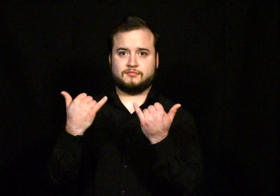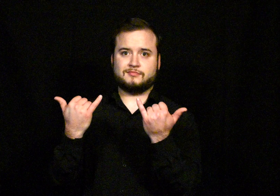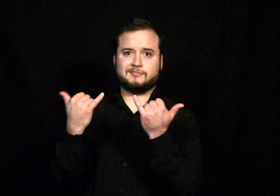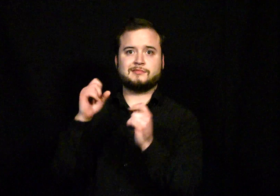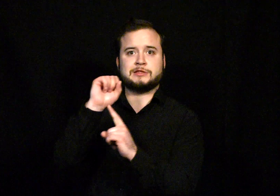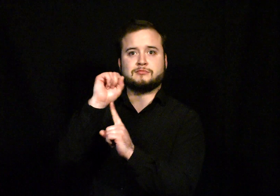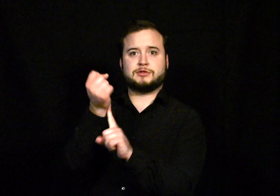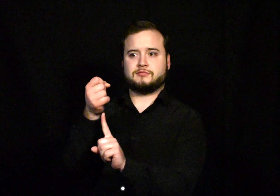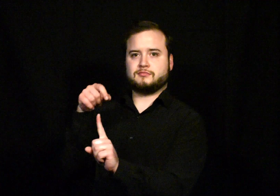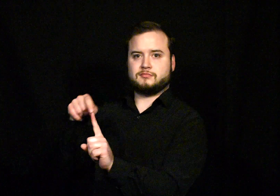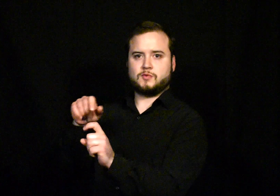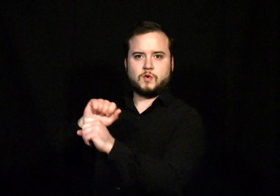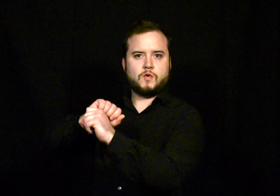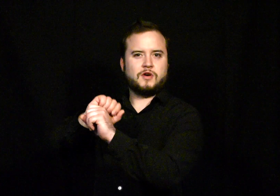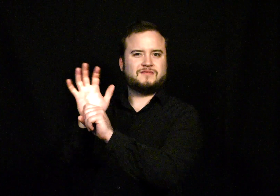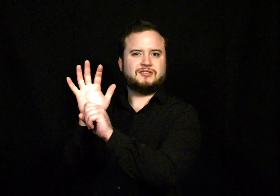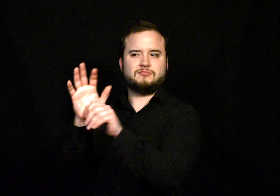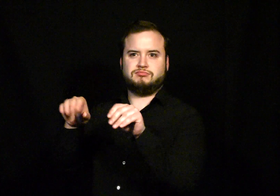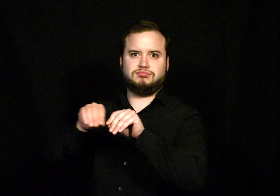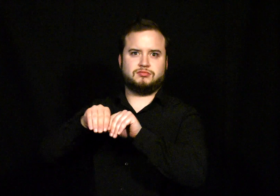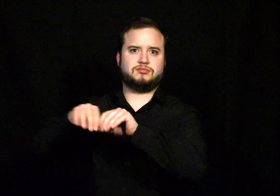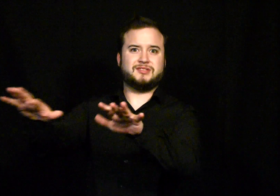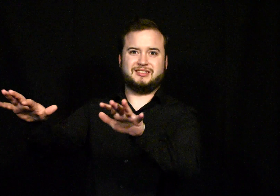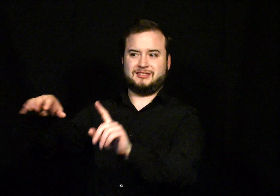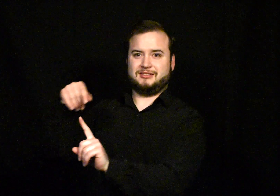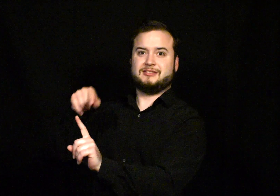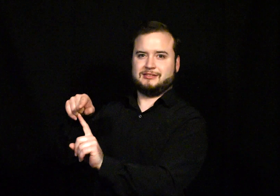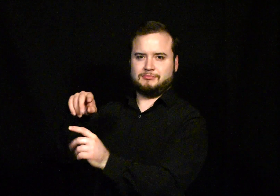With the current situation relating to the coronavirus (COVID-19) outbreak,